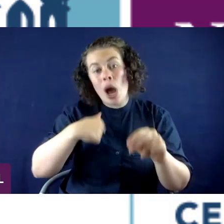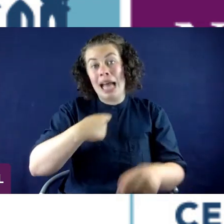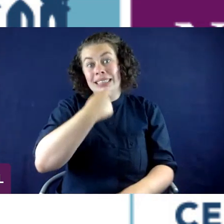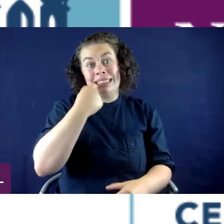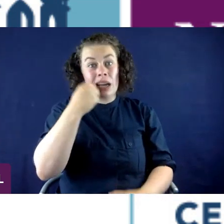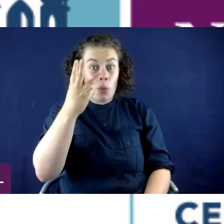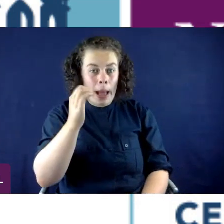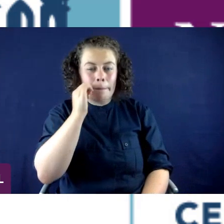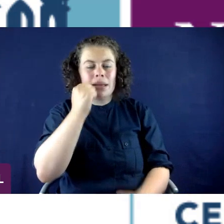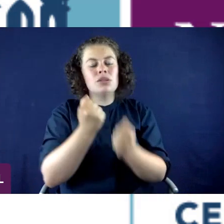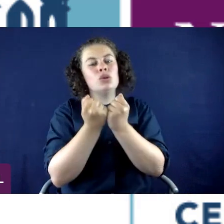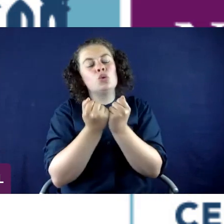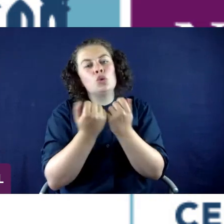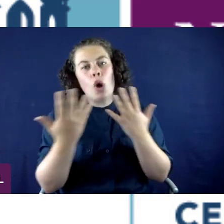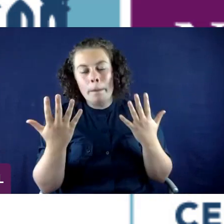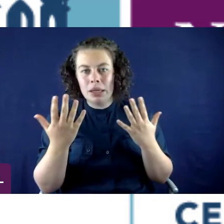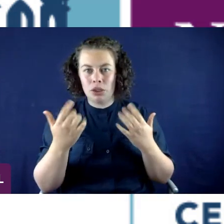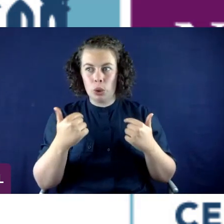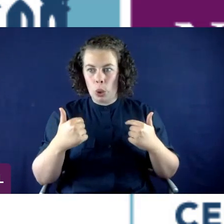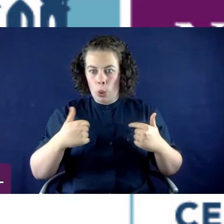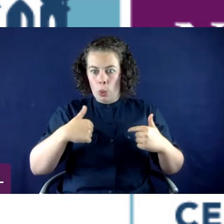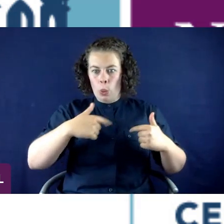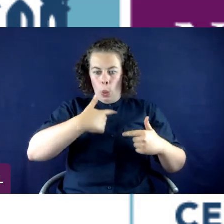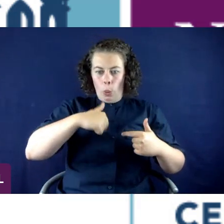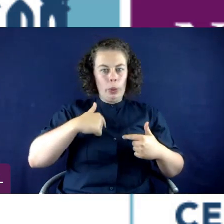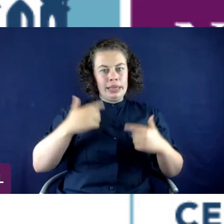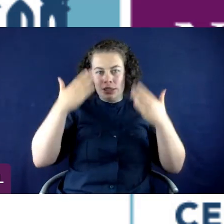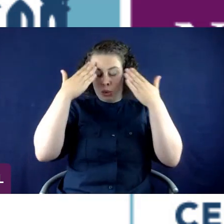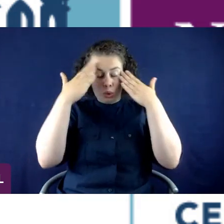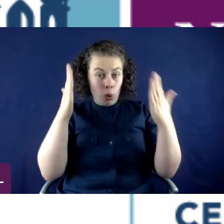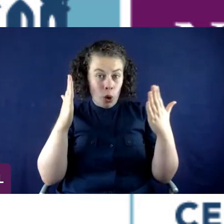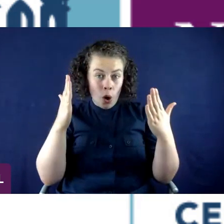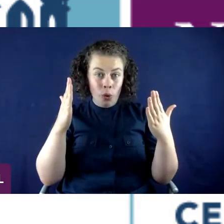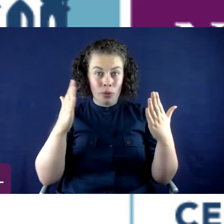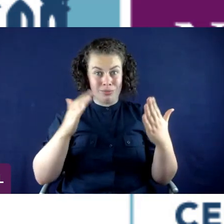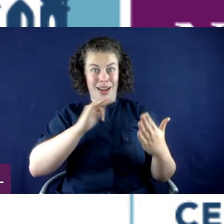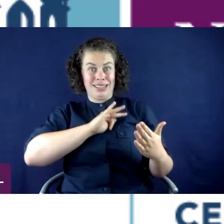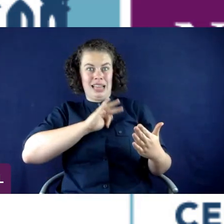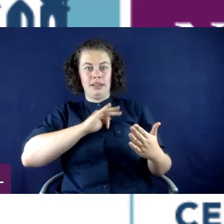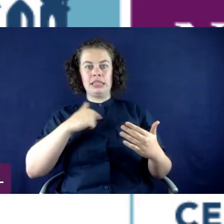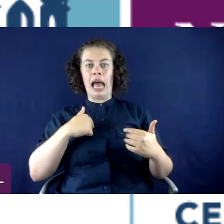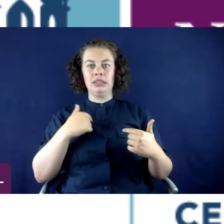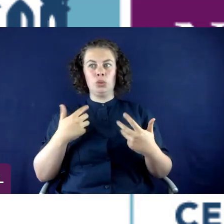I do that not to put the onus of the responsibility on the disabled person to